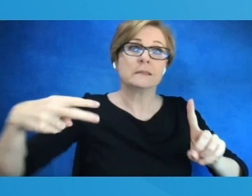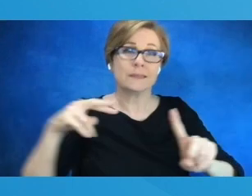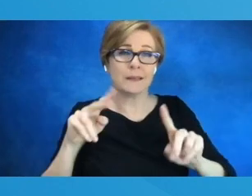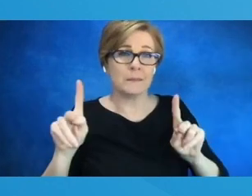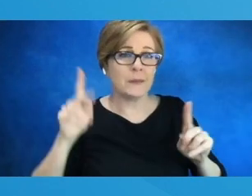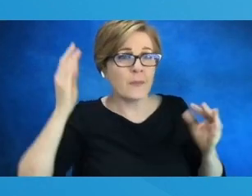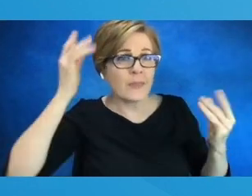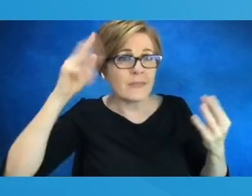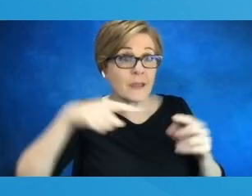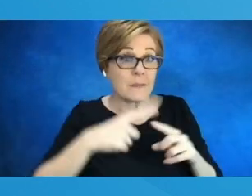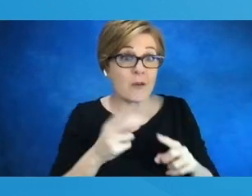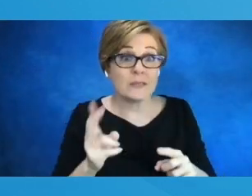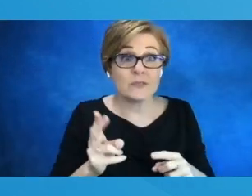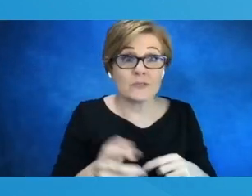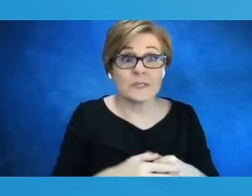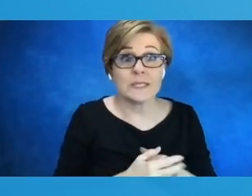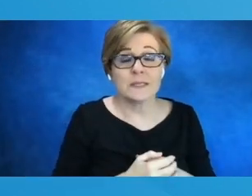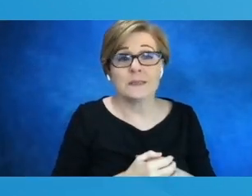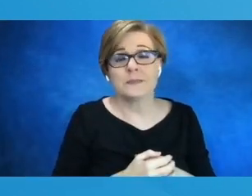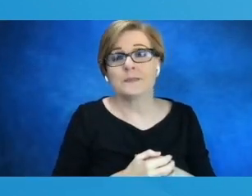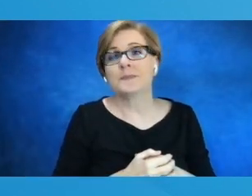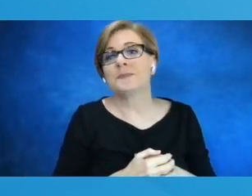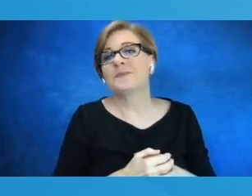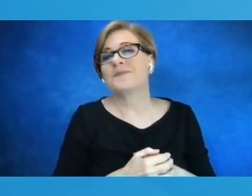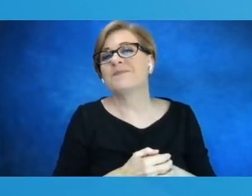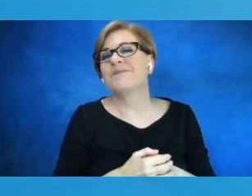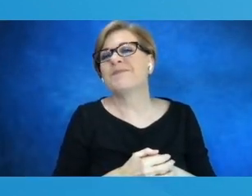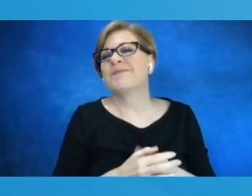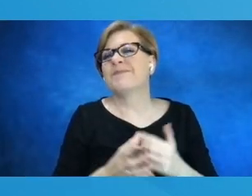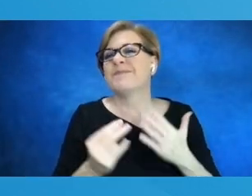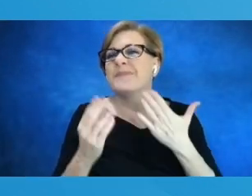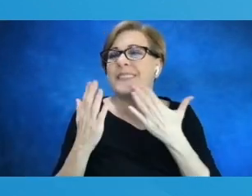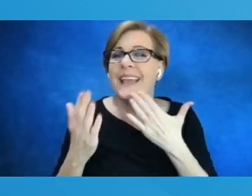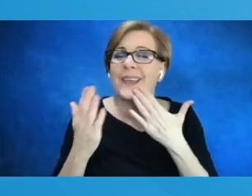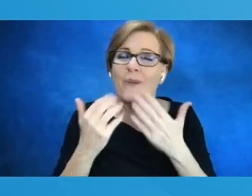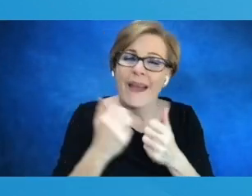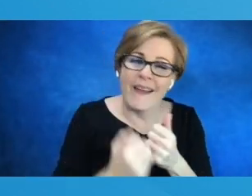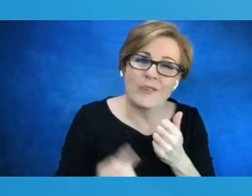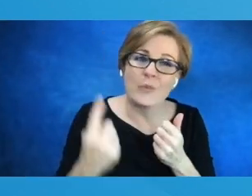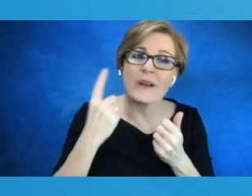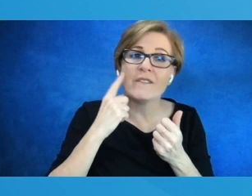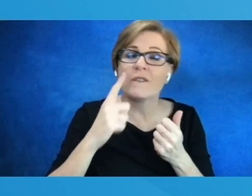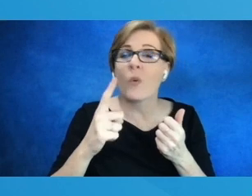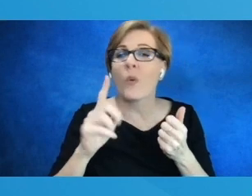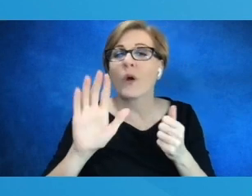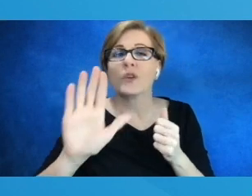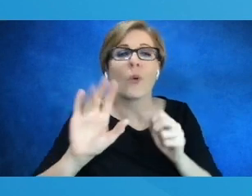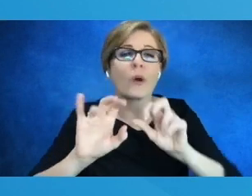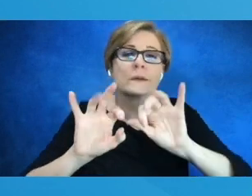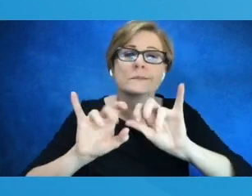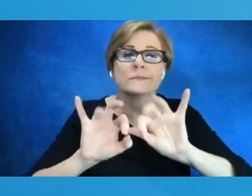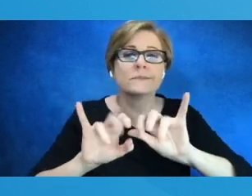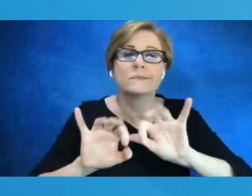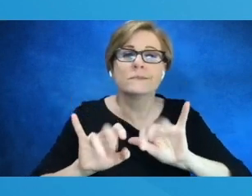Thank you, everyone, for sharing these wonderful observations and for taking the time with